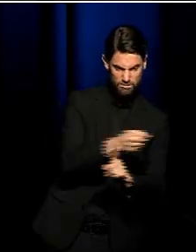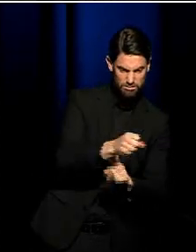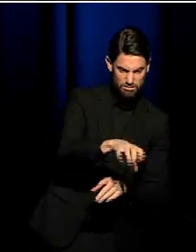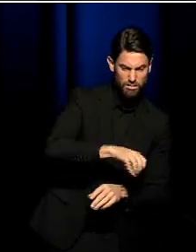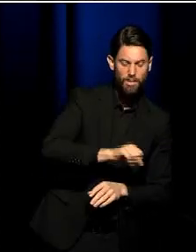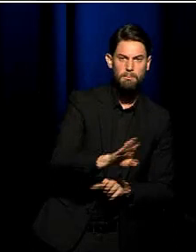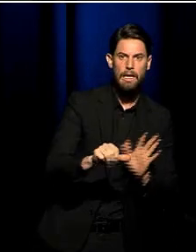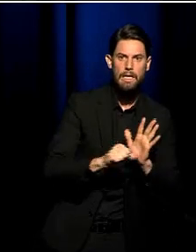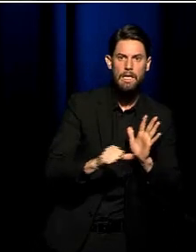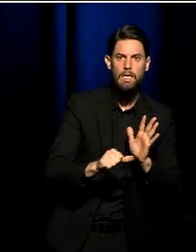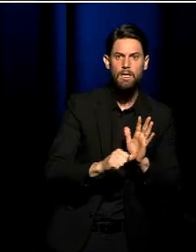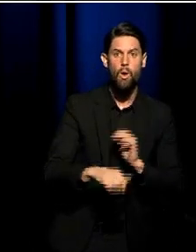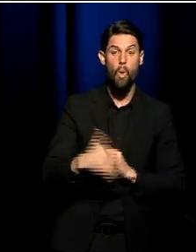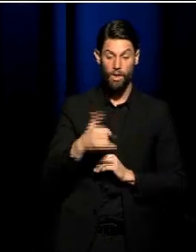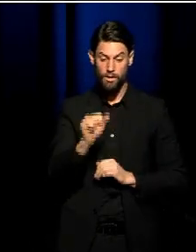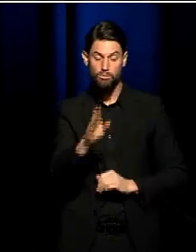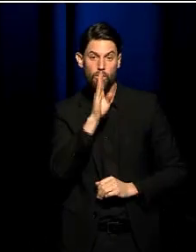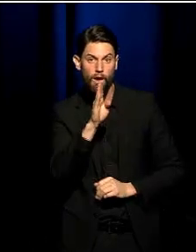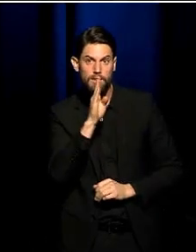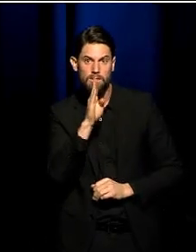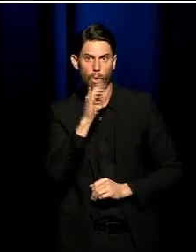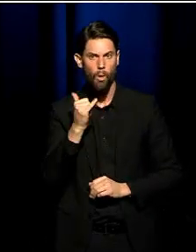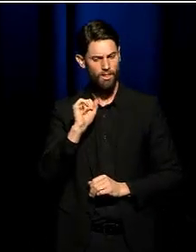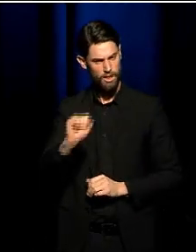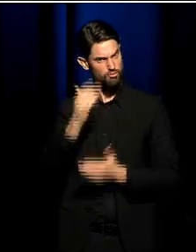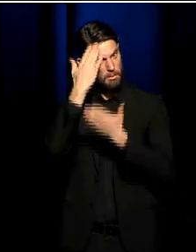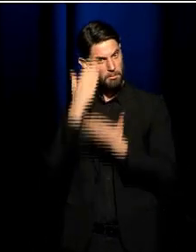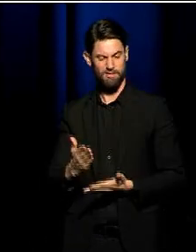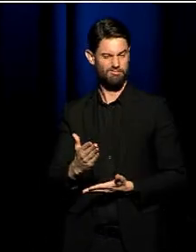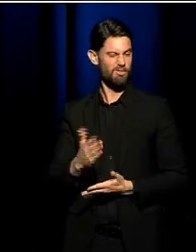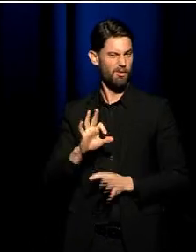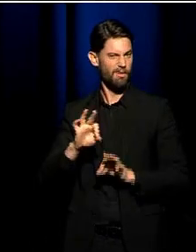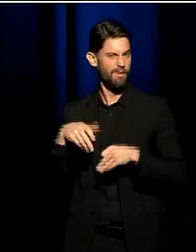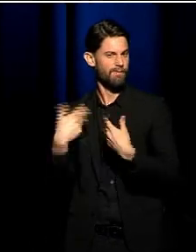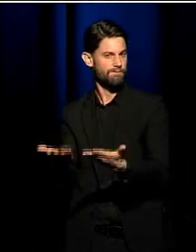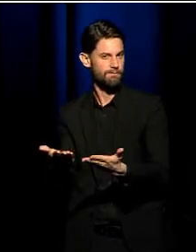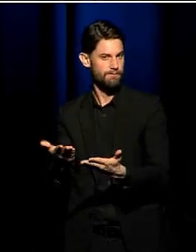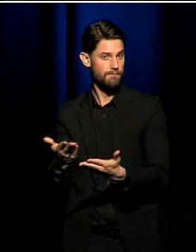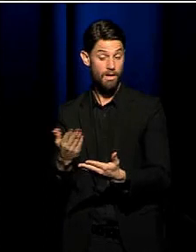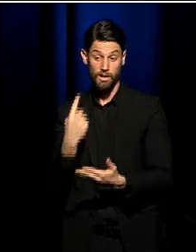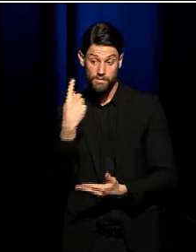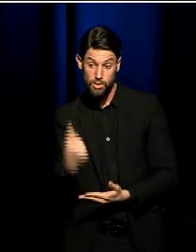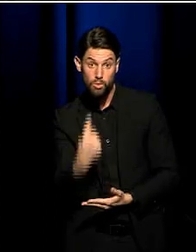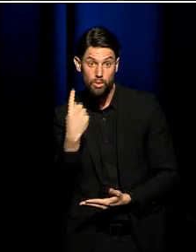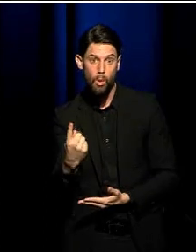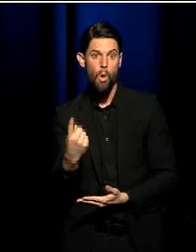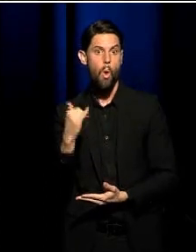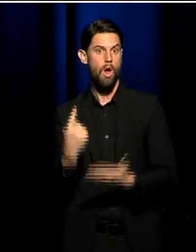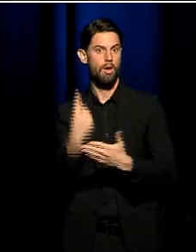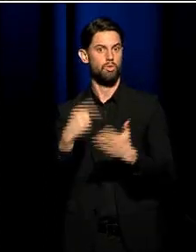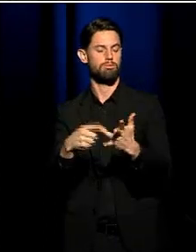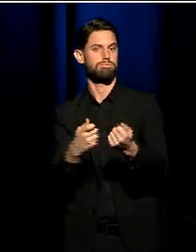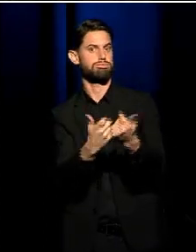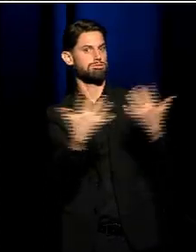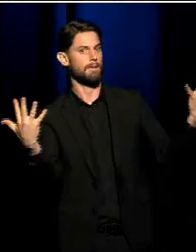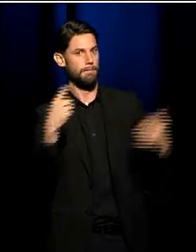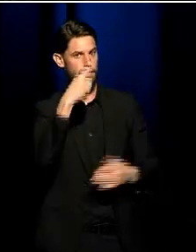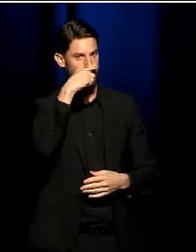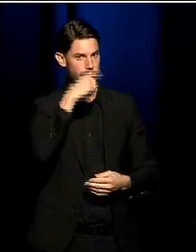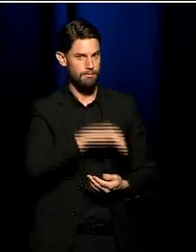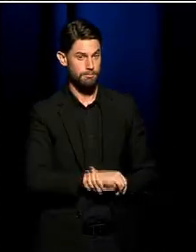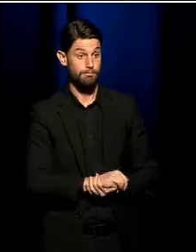violations of privacy and dignity on a systemic or individual basis. Second,